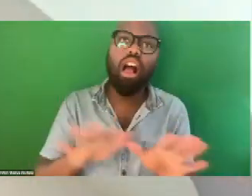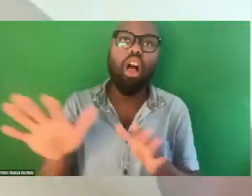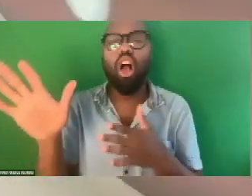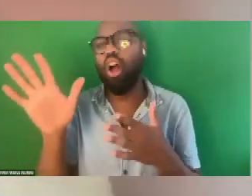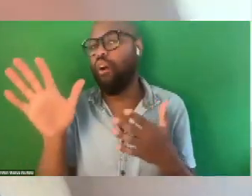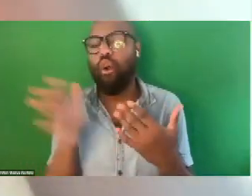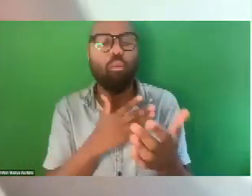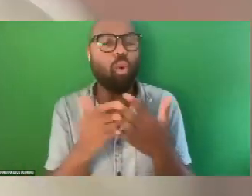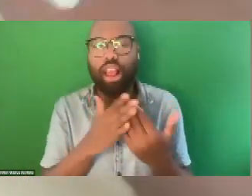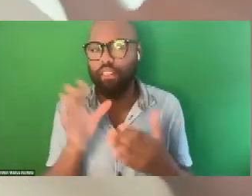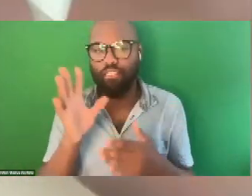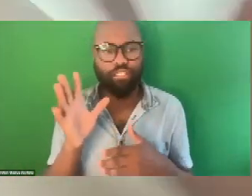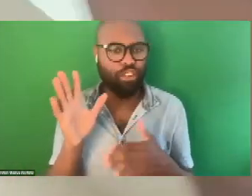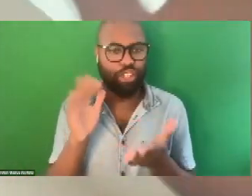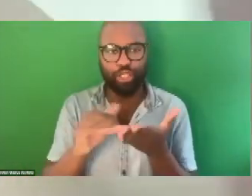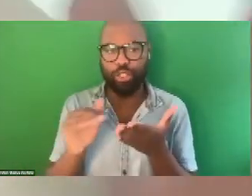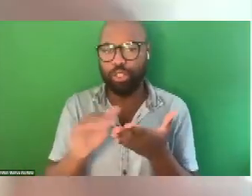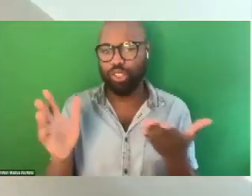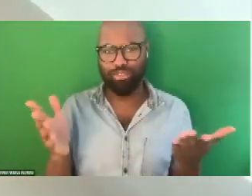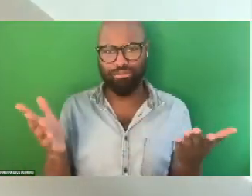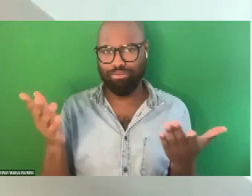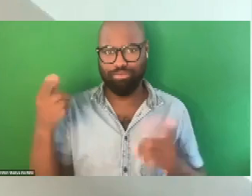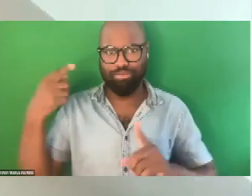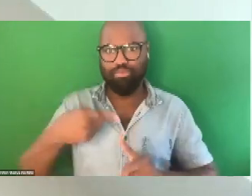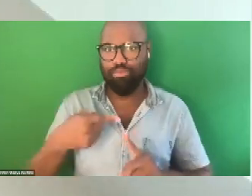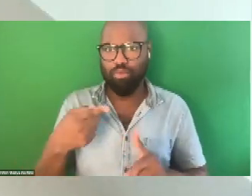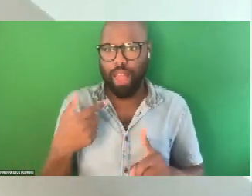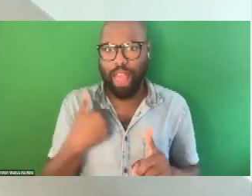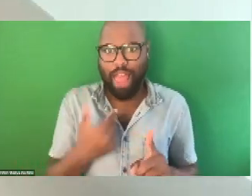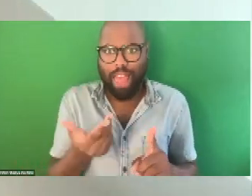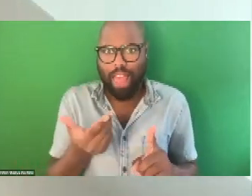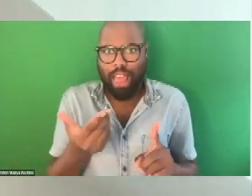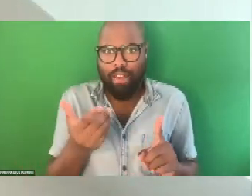we have almost no idea happening there.